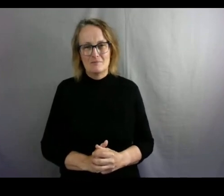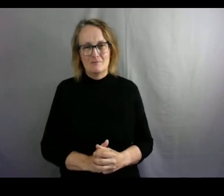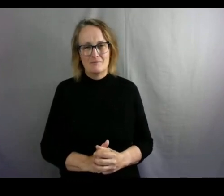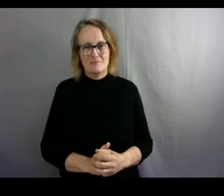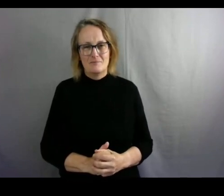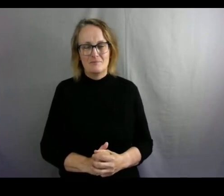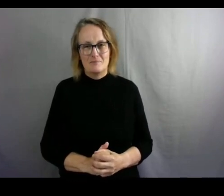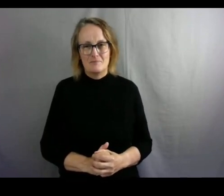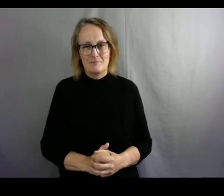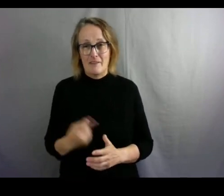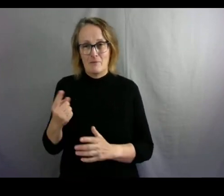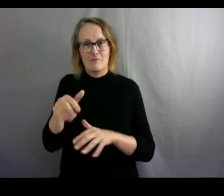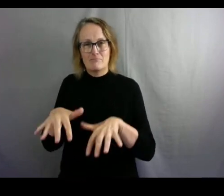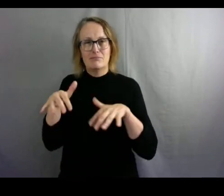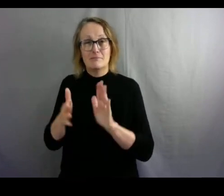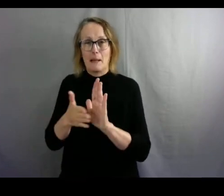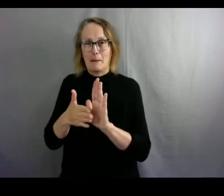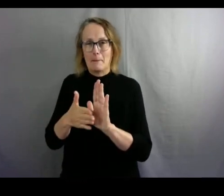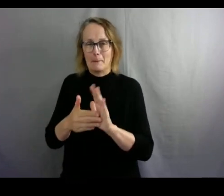(audience applauds)